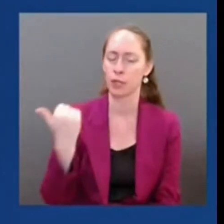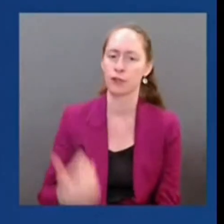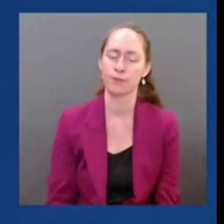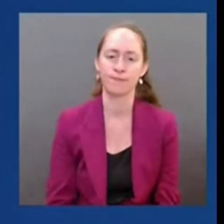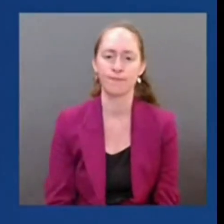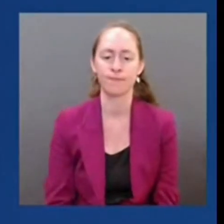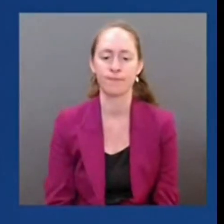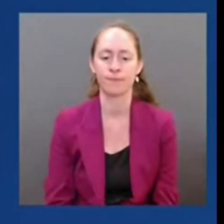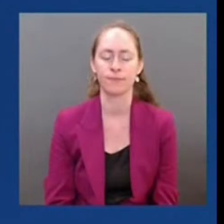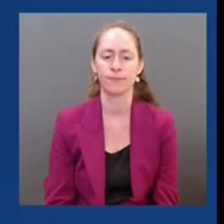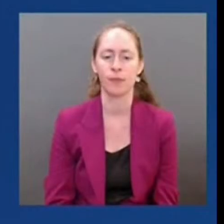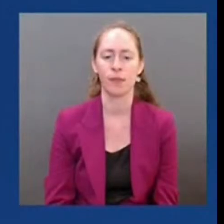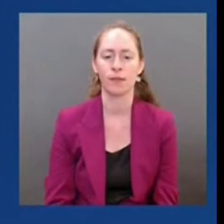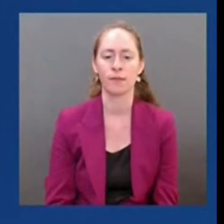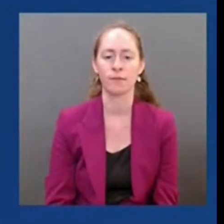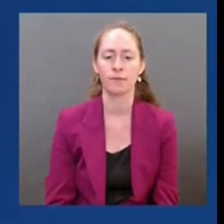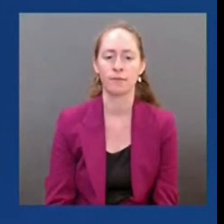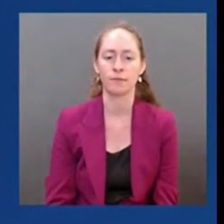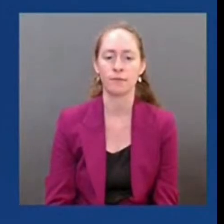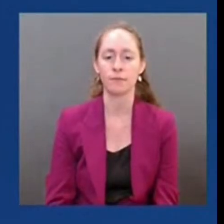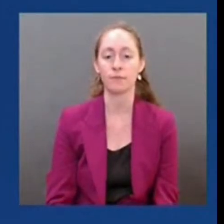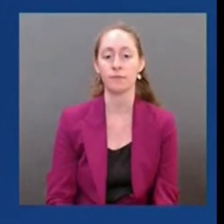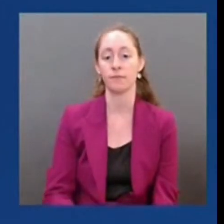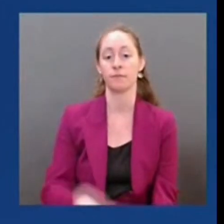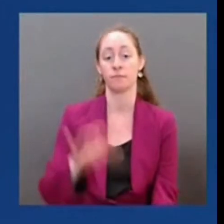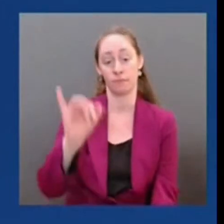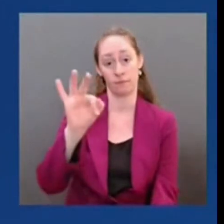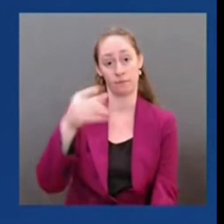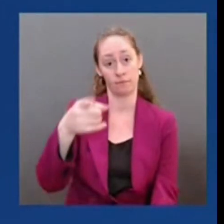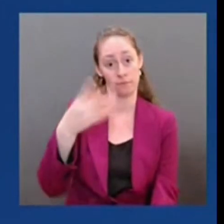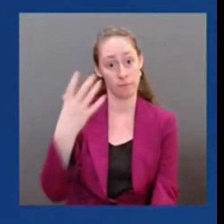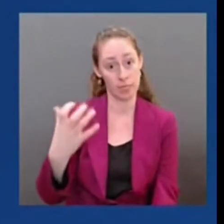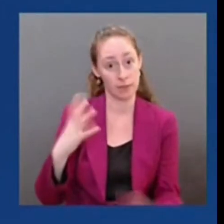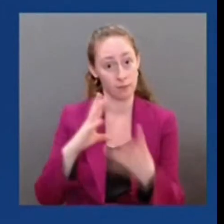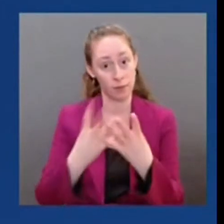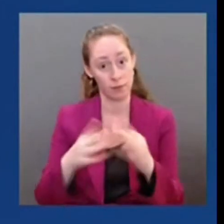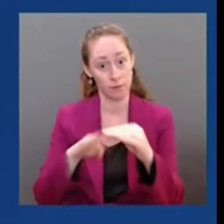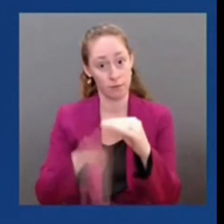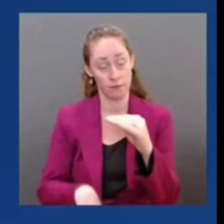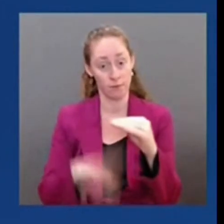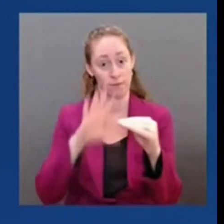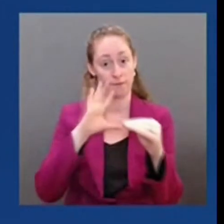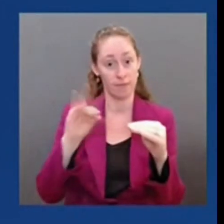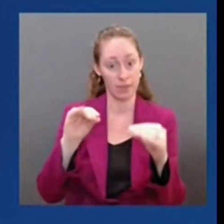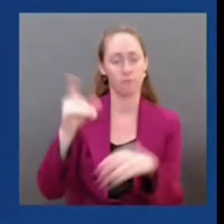GET THEIR THIRD DOSE. WITH REGARD TO A FOURTH DOSE FOR THOSE UNDER THE AGE OF 50,